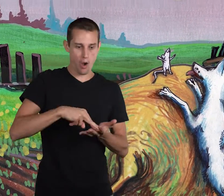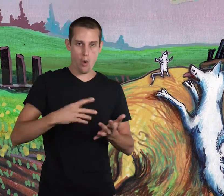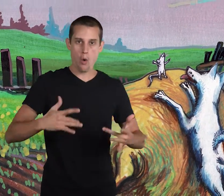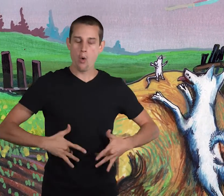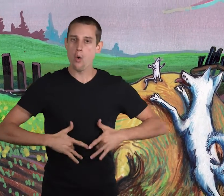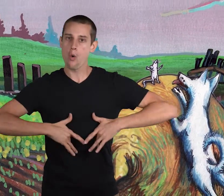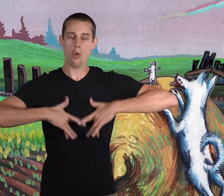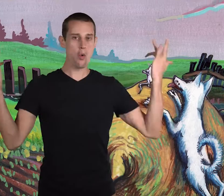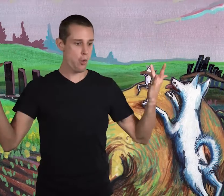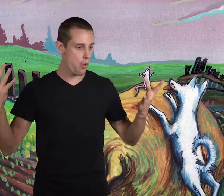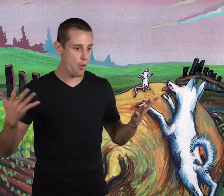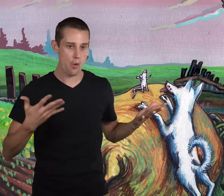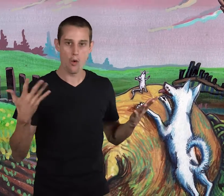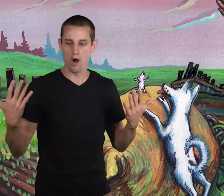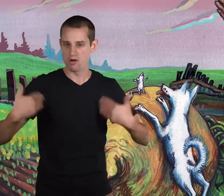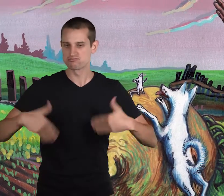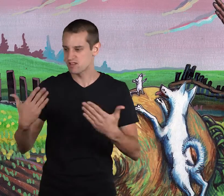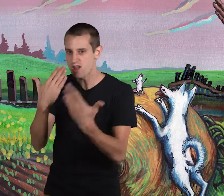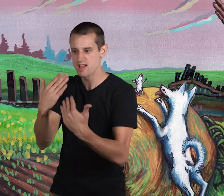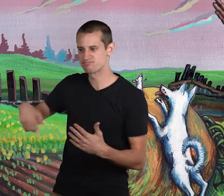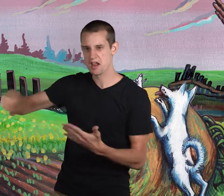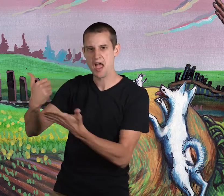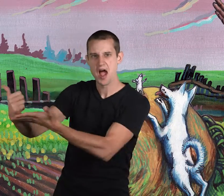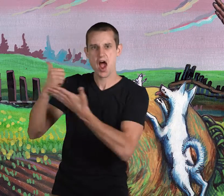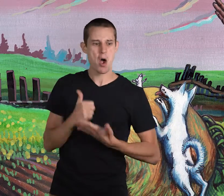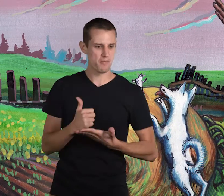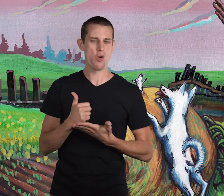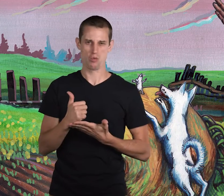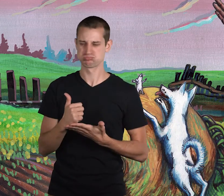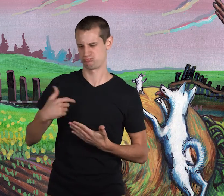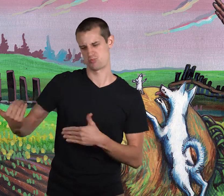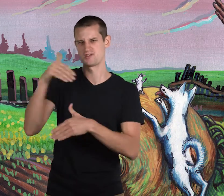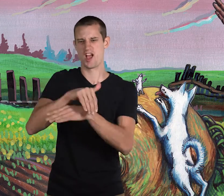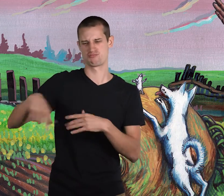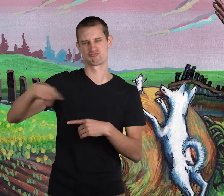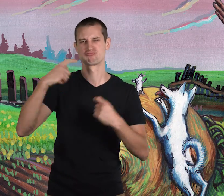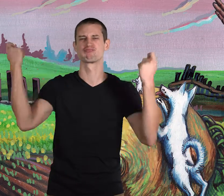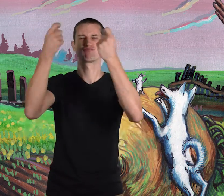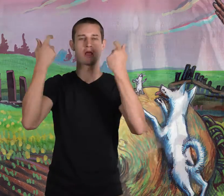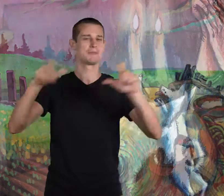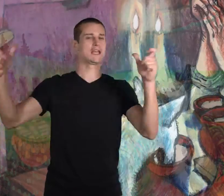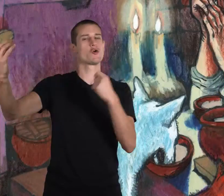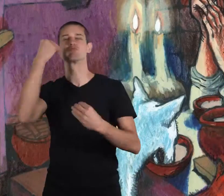The grandpa stood up, very pleased, and thanked everyone for their help. "Tonight we will celebrate with a big dinner!" he said.